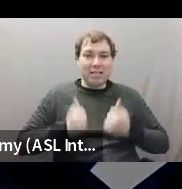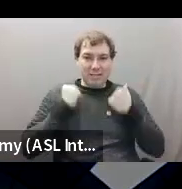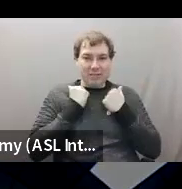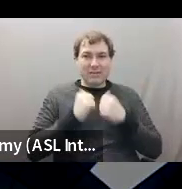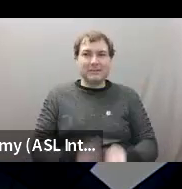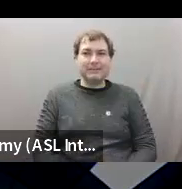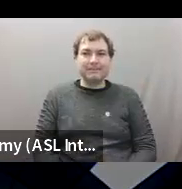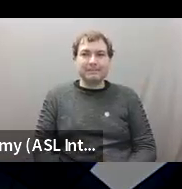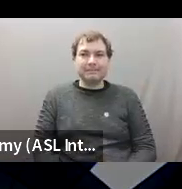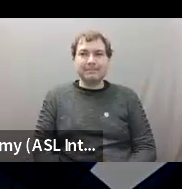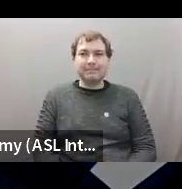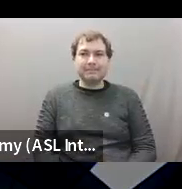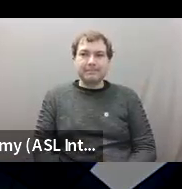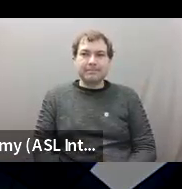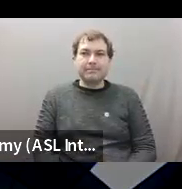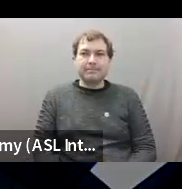Linda Pogue: Maybe some Davina says, what about